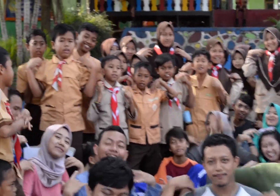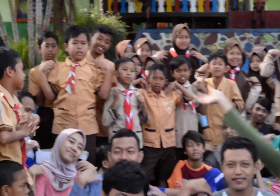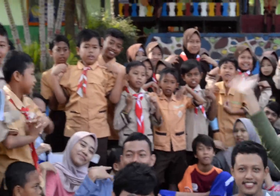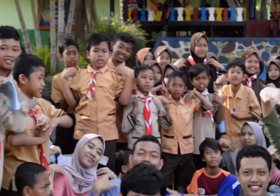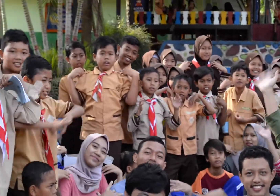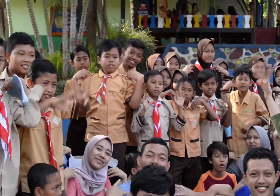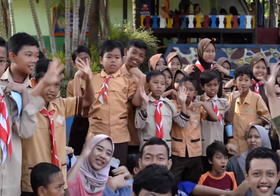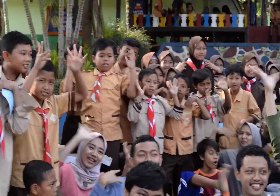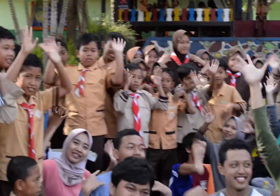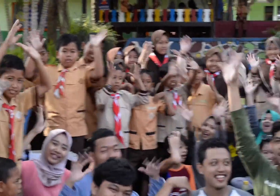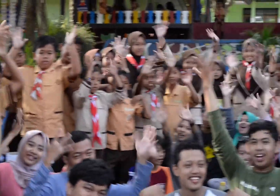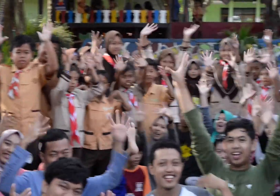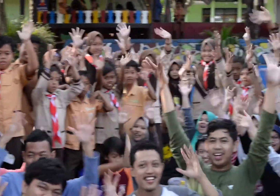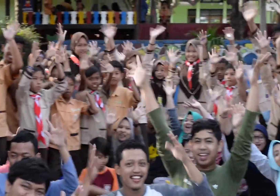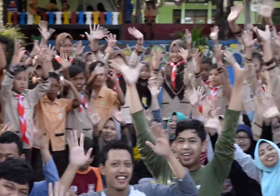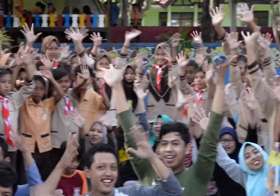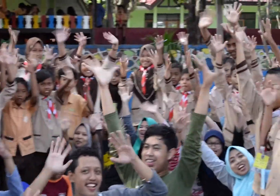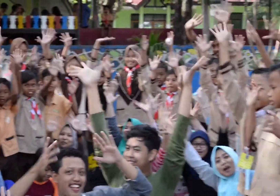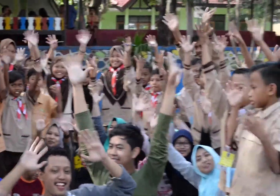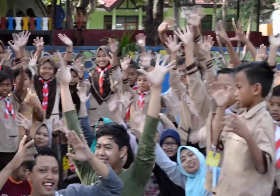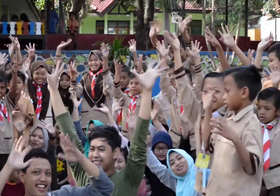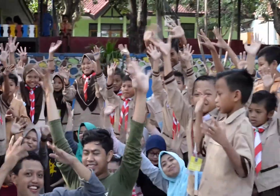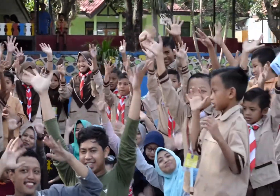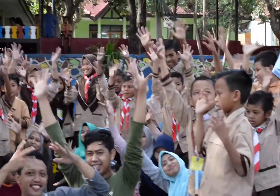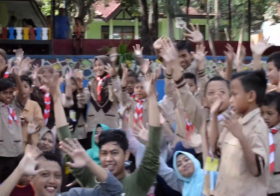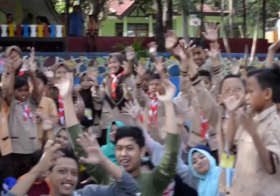to sow inclusion for a just future!